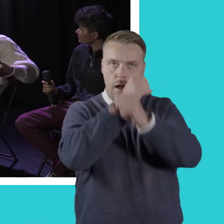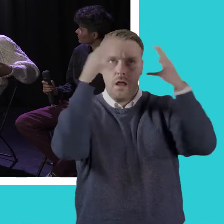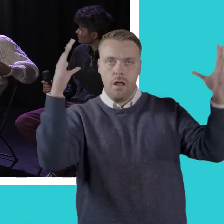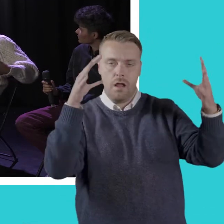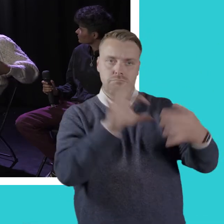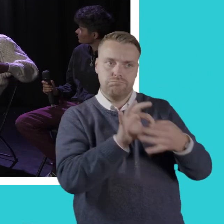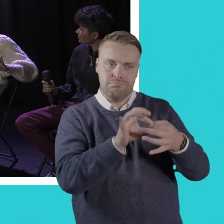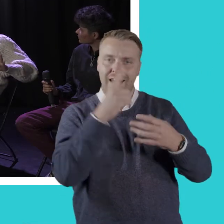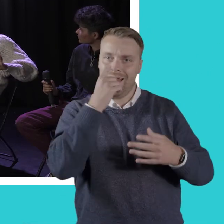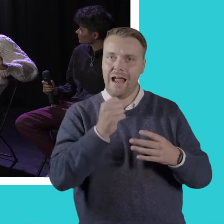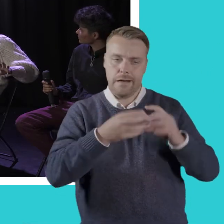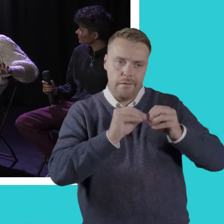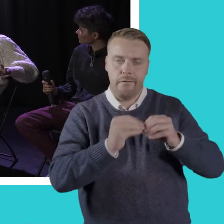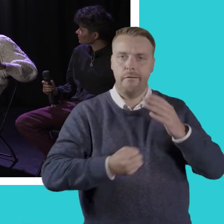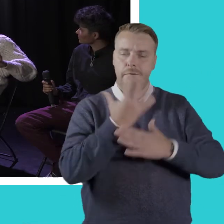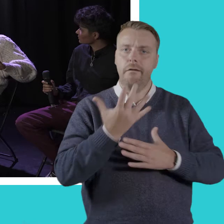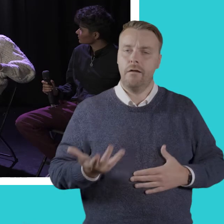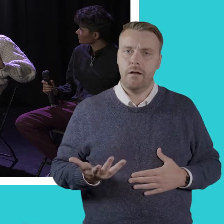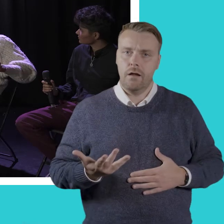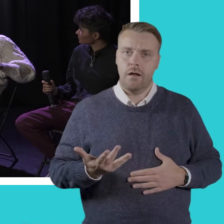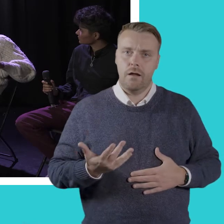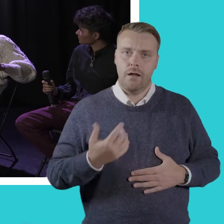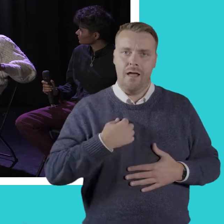generative because I think we all kind of shy away from it and think of it as inherently a negative